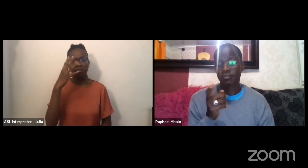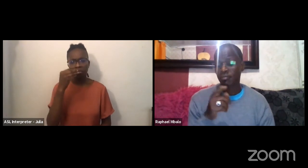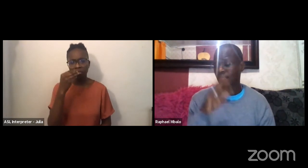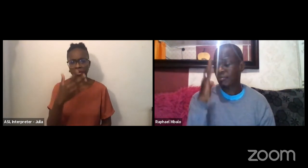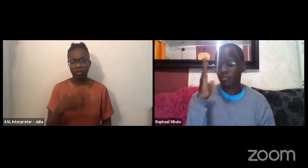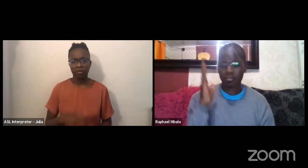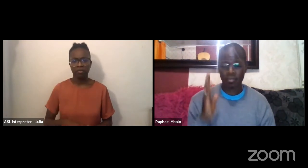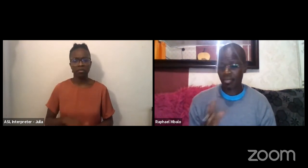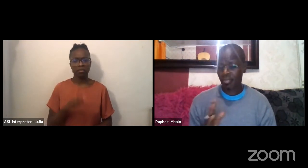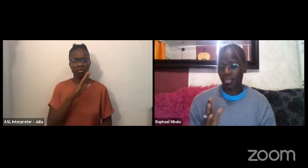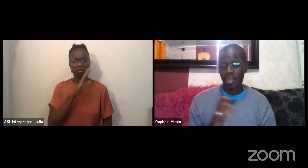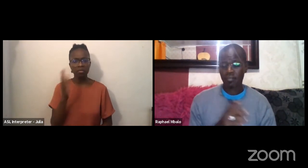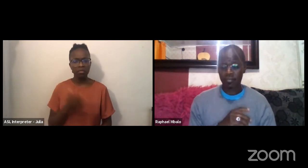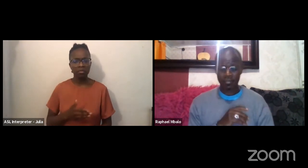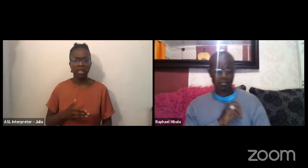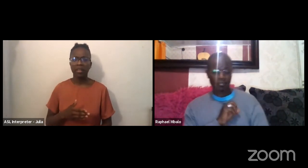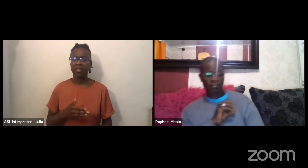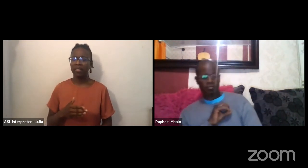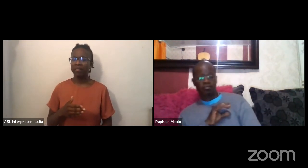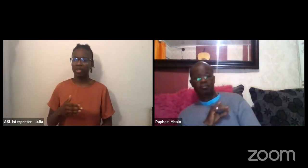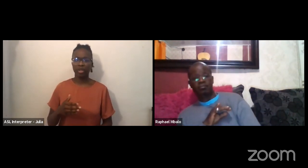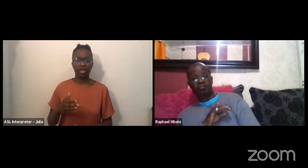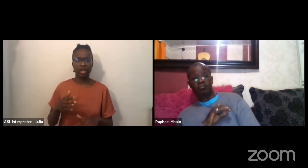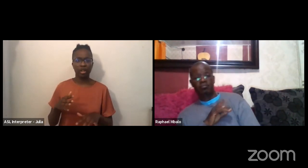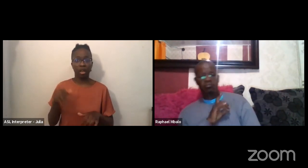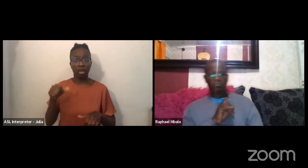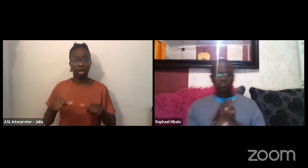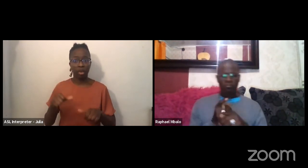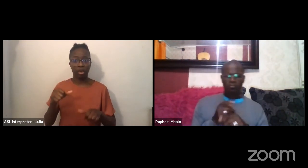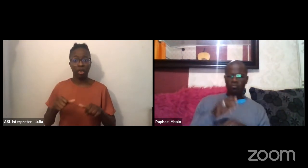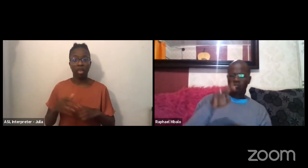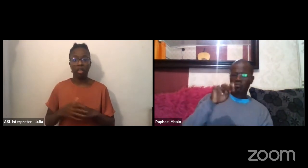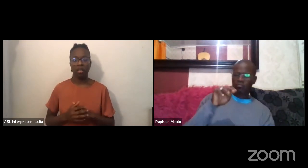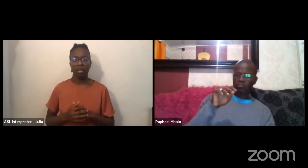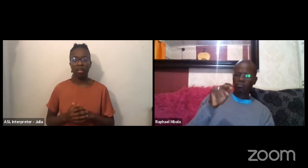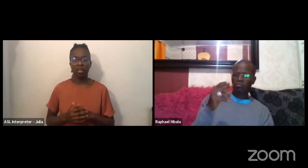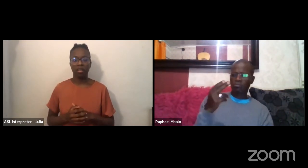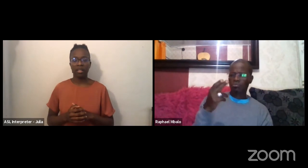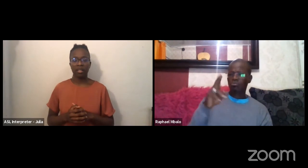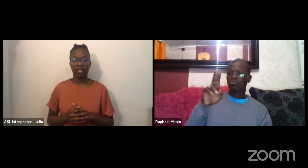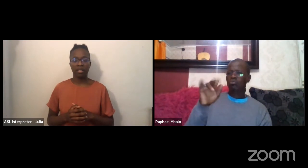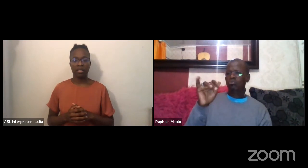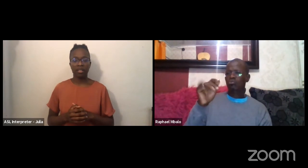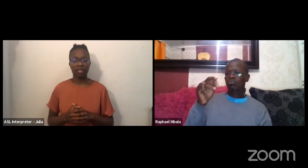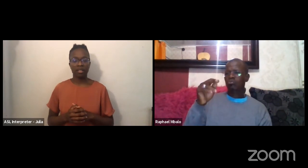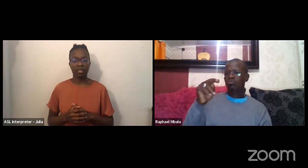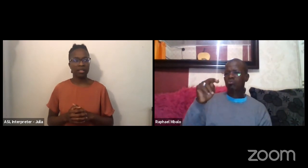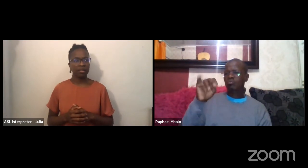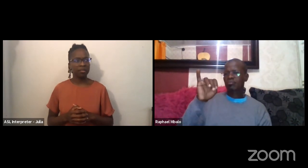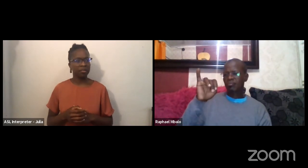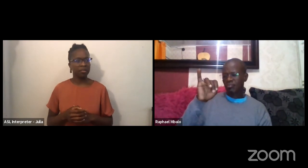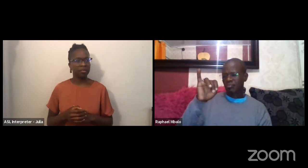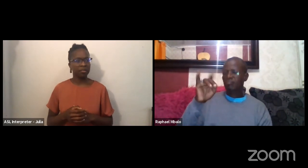what hurts Field Marshal Muthoni the most is that we not done our part.